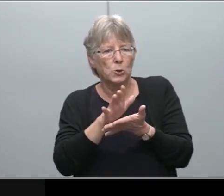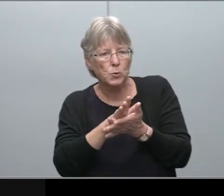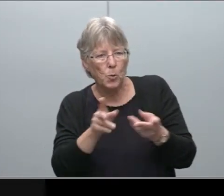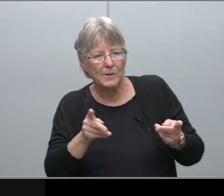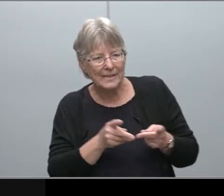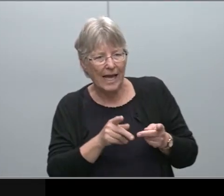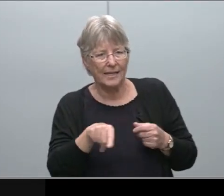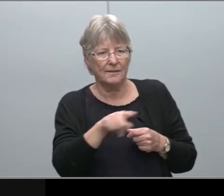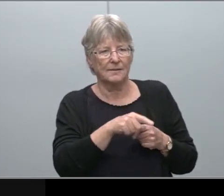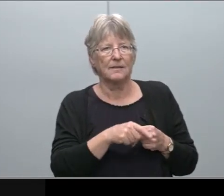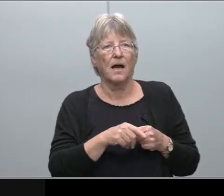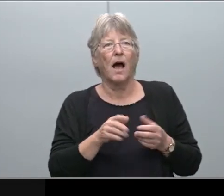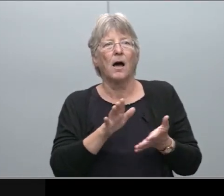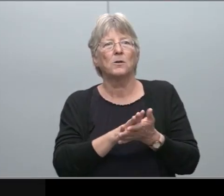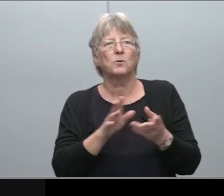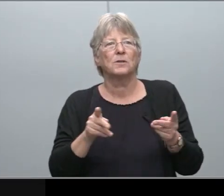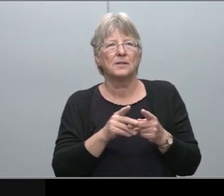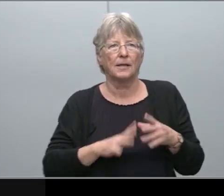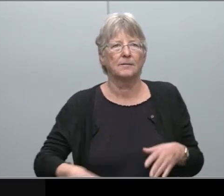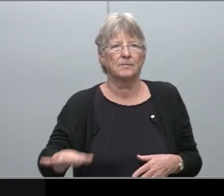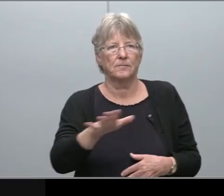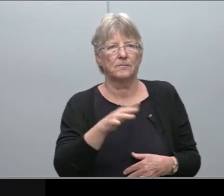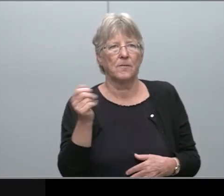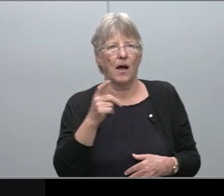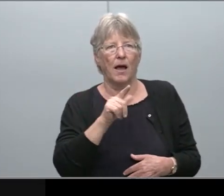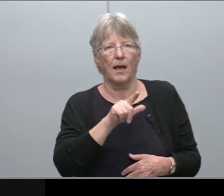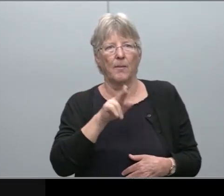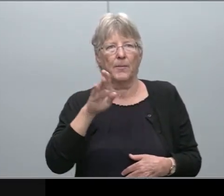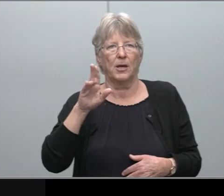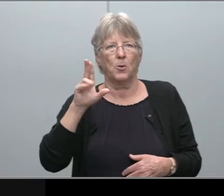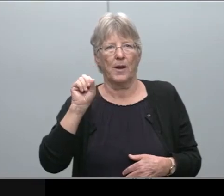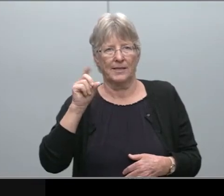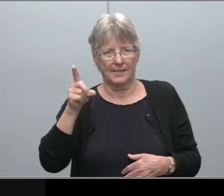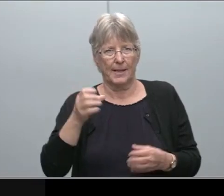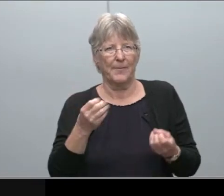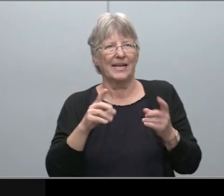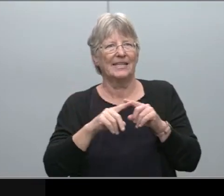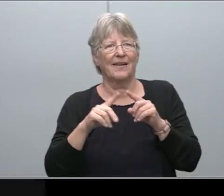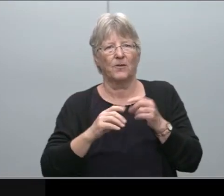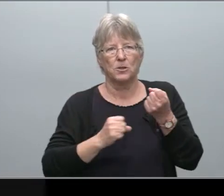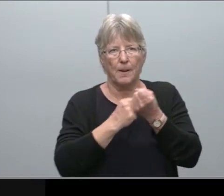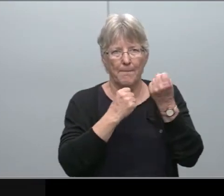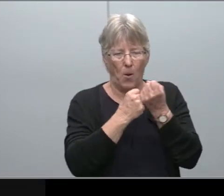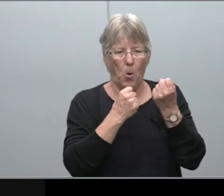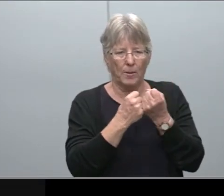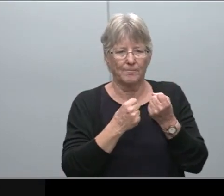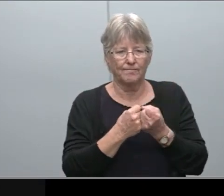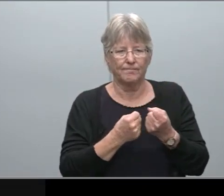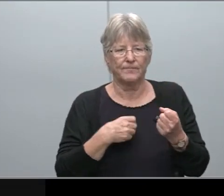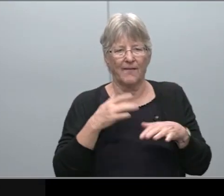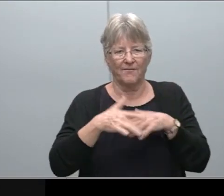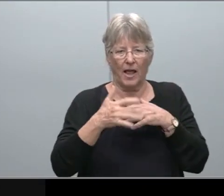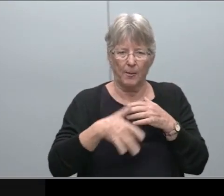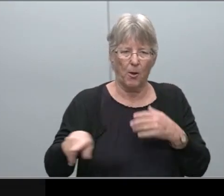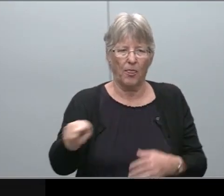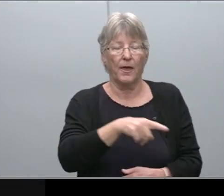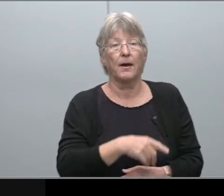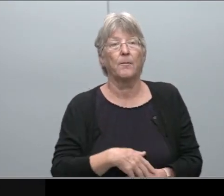And so if you feel that you need to, to be your best, that you need to turn off your camera that we totally understand that, but strive to be visible.